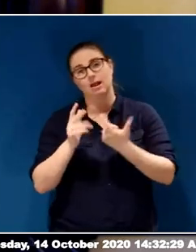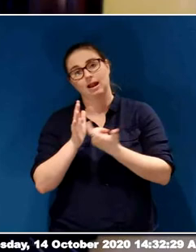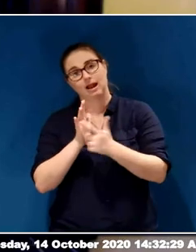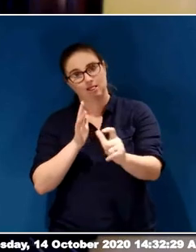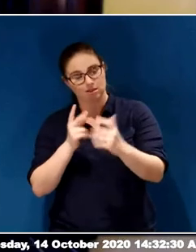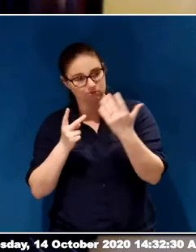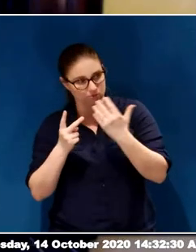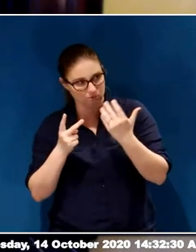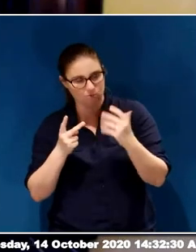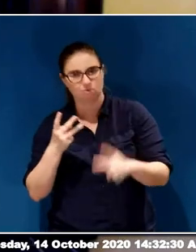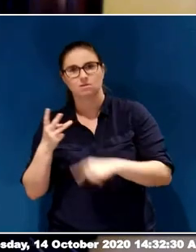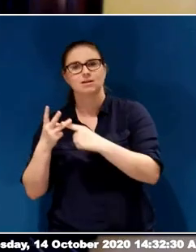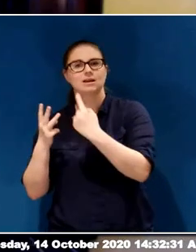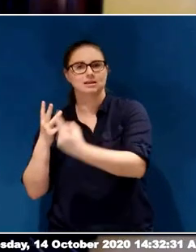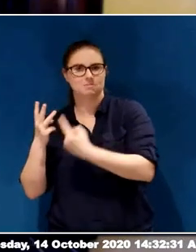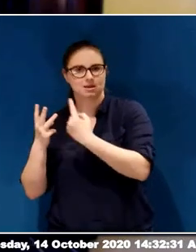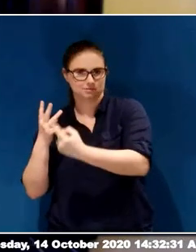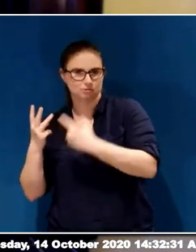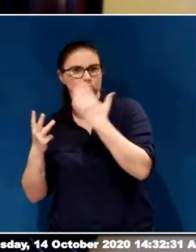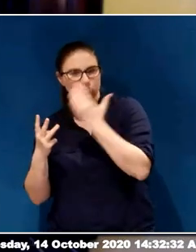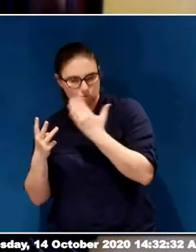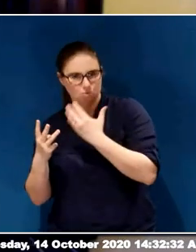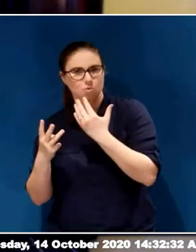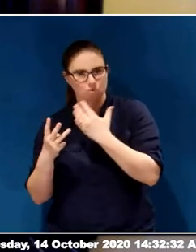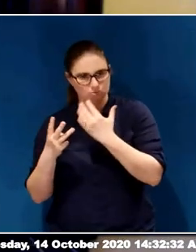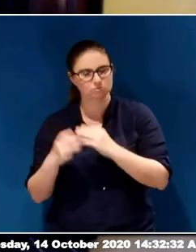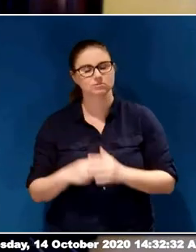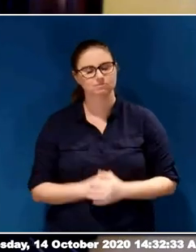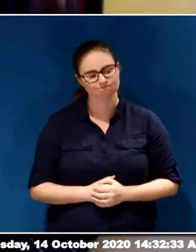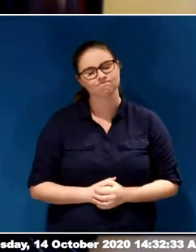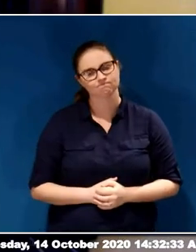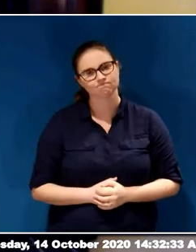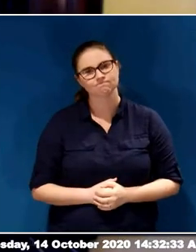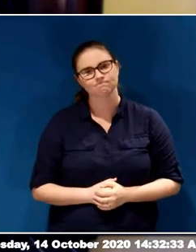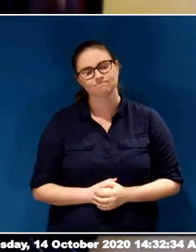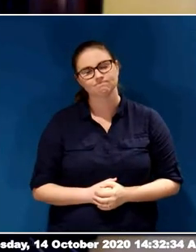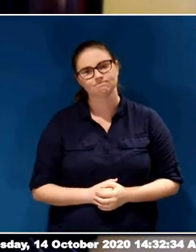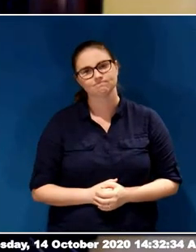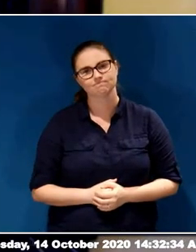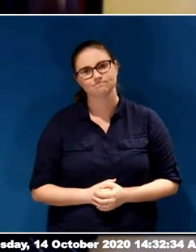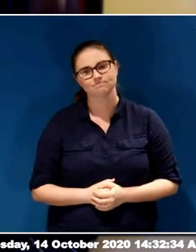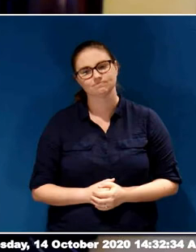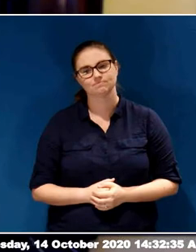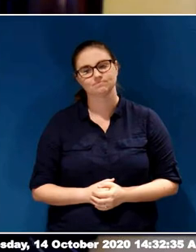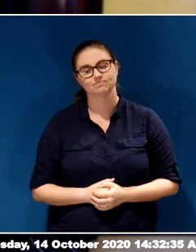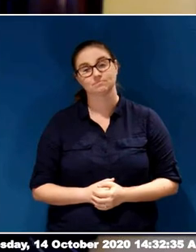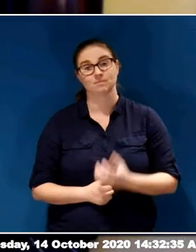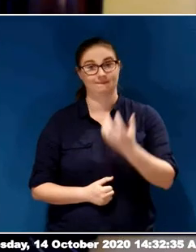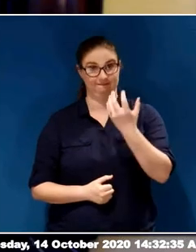There's differences between these jurisdictions which means children may